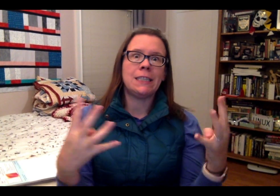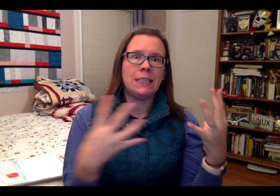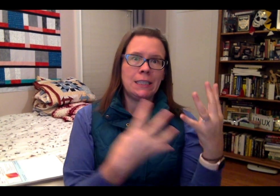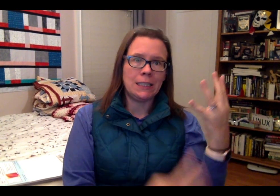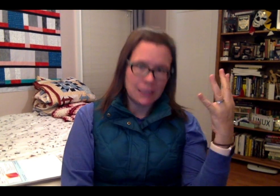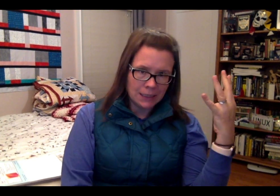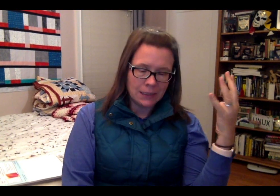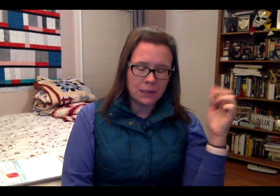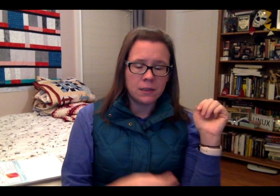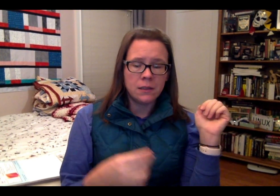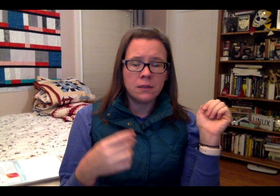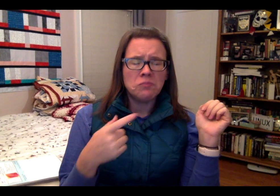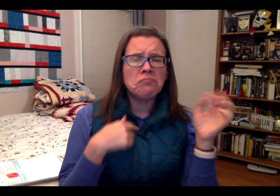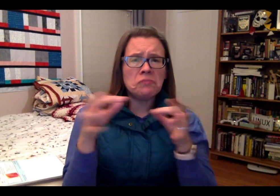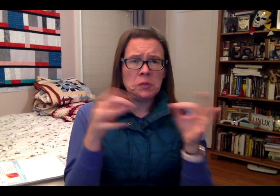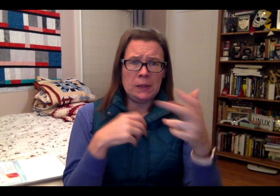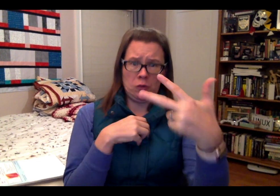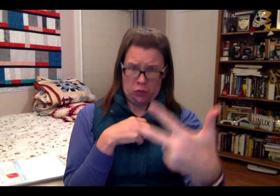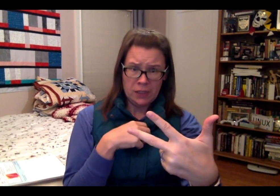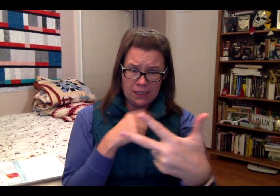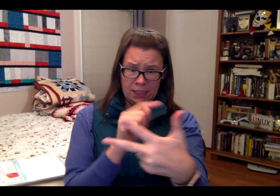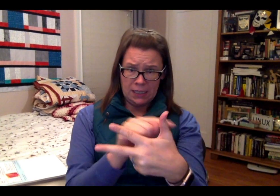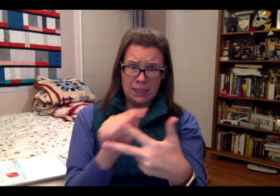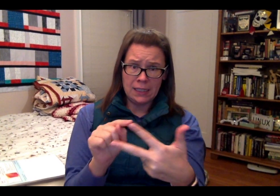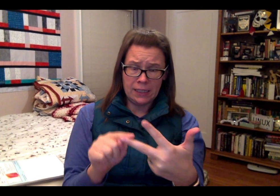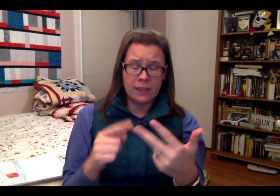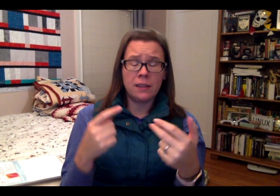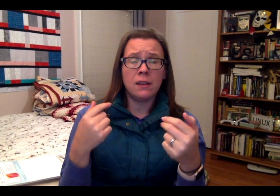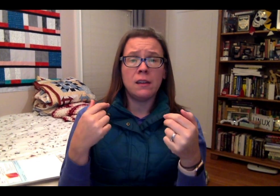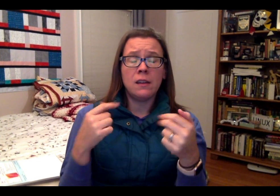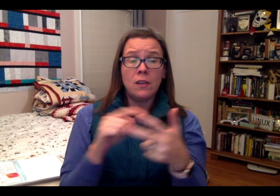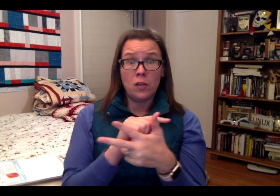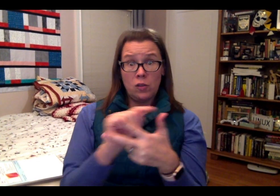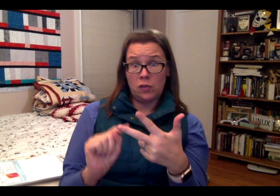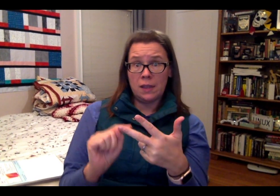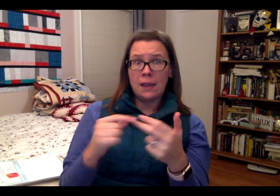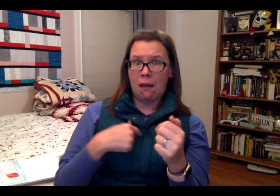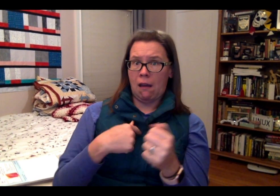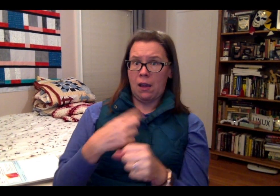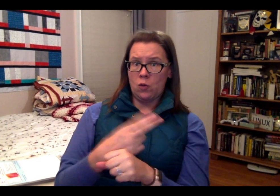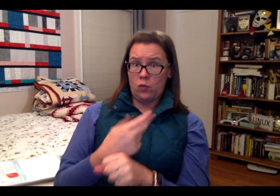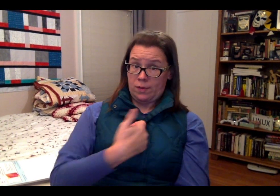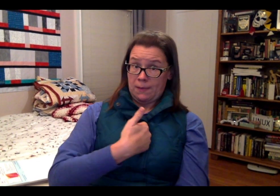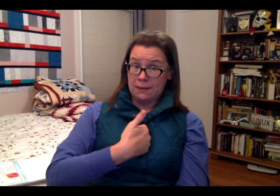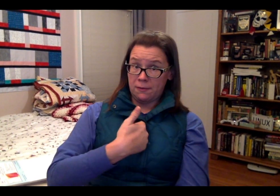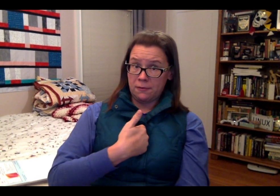have options on what type of paper you are going to use to piece your blocks.